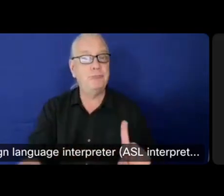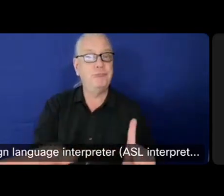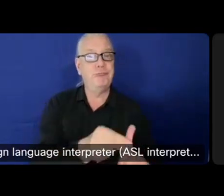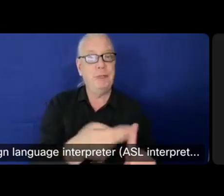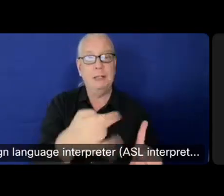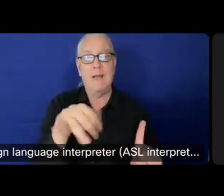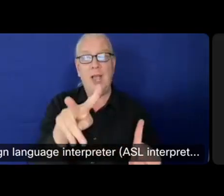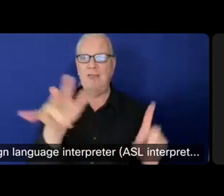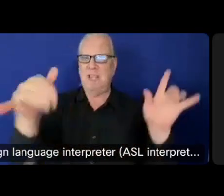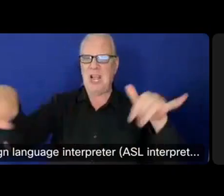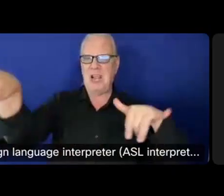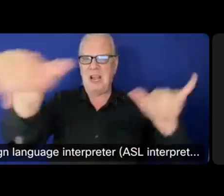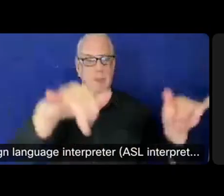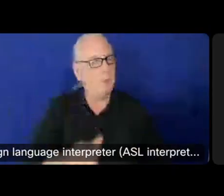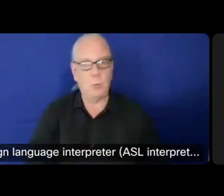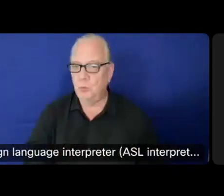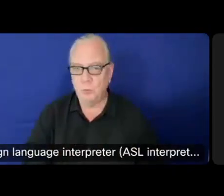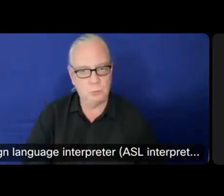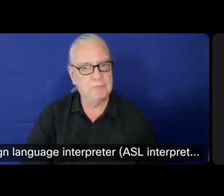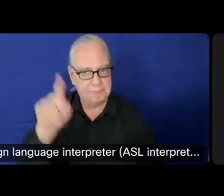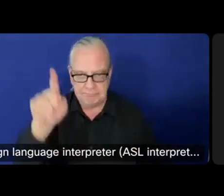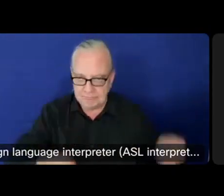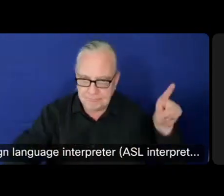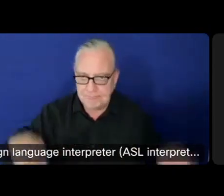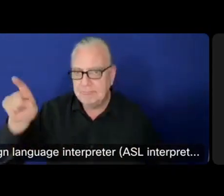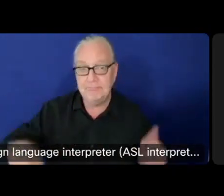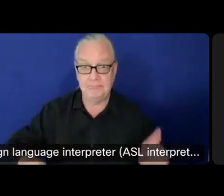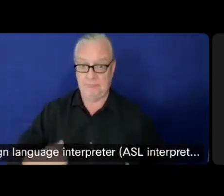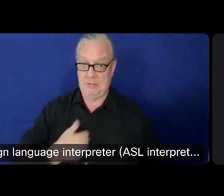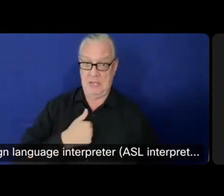never would have been what people considered as vulnerable